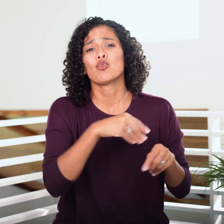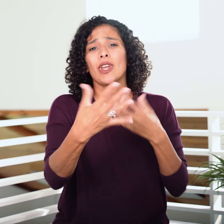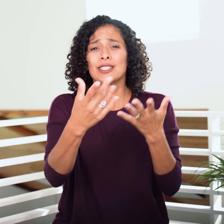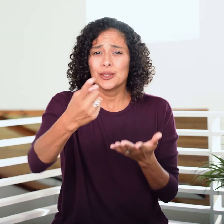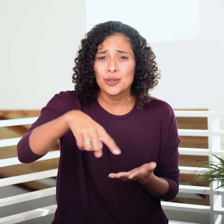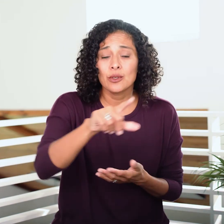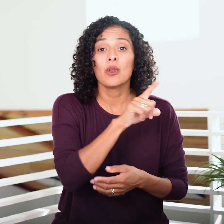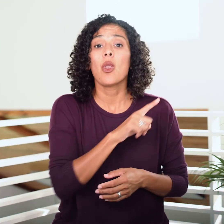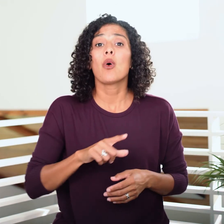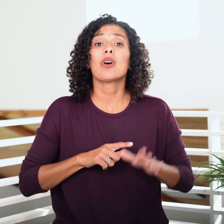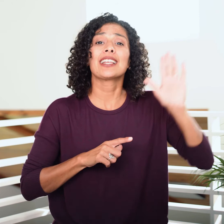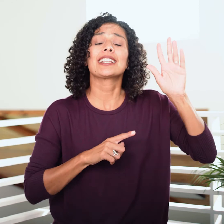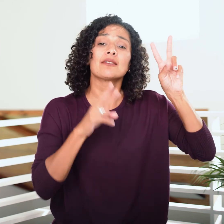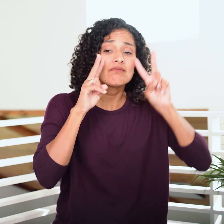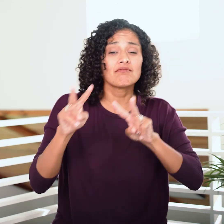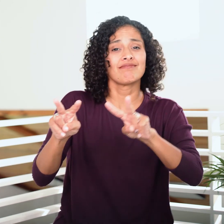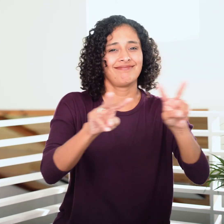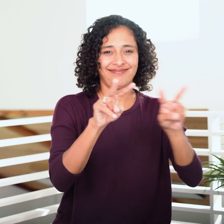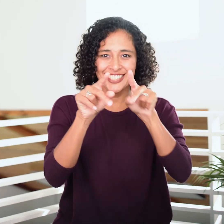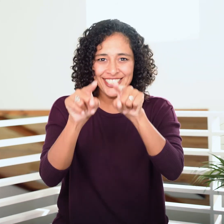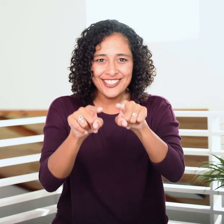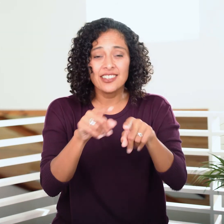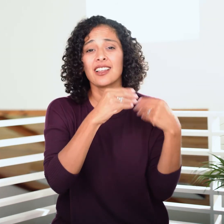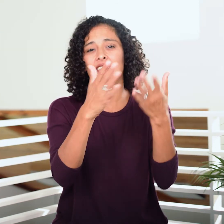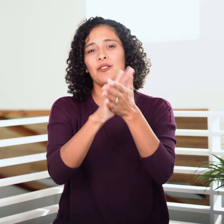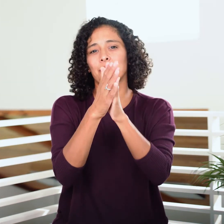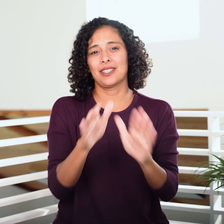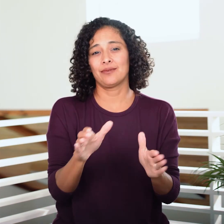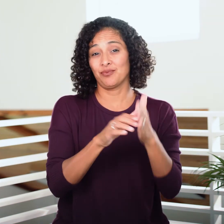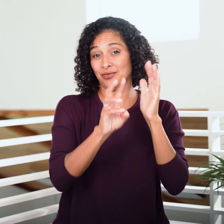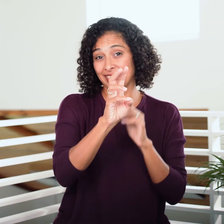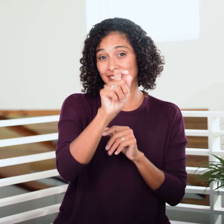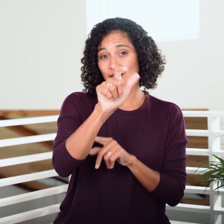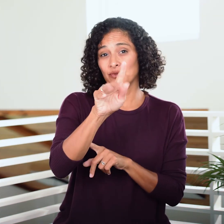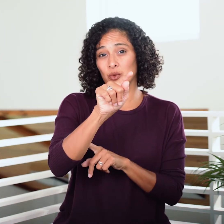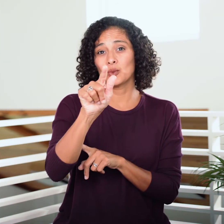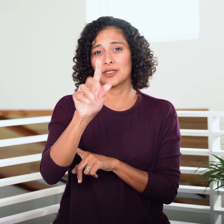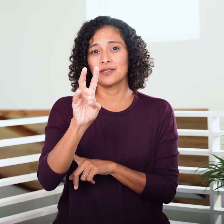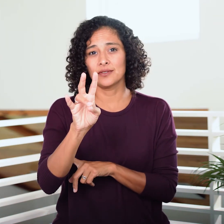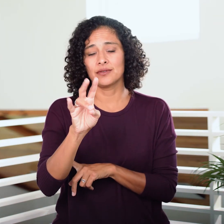and be gracious to you; the Lord lift up his countenance upon you and give you peace” (6:24-26).